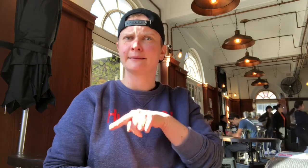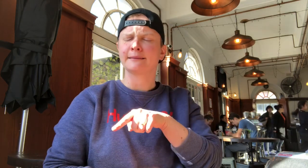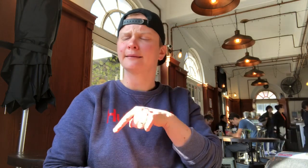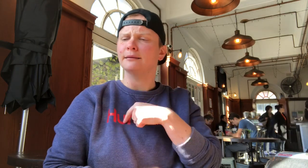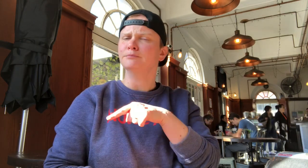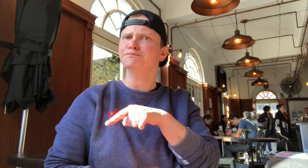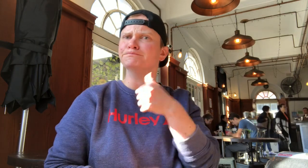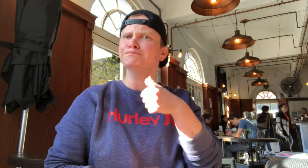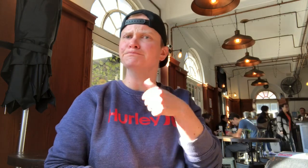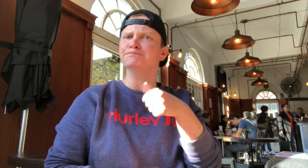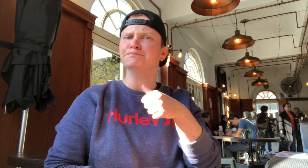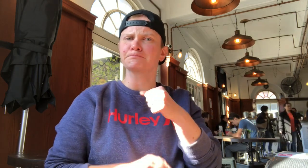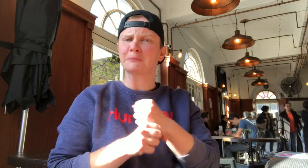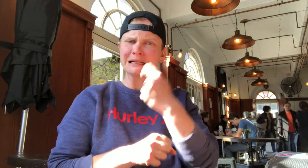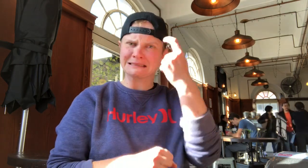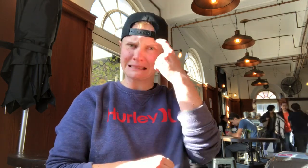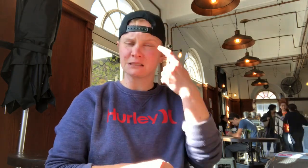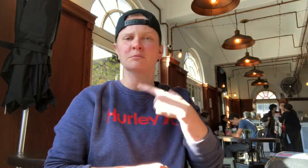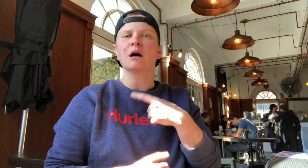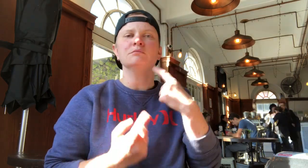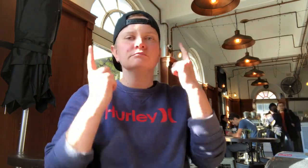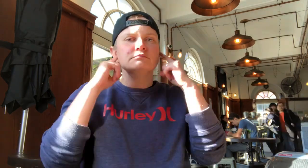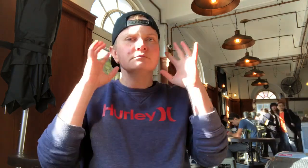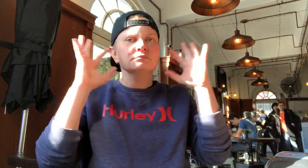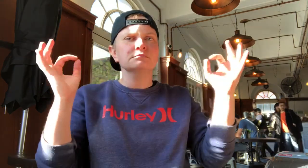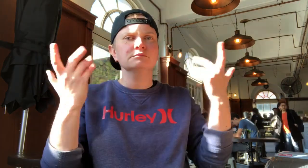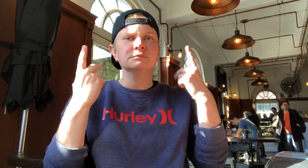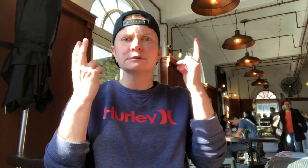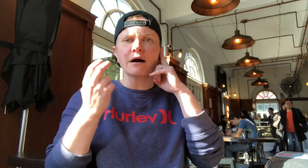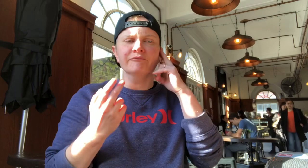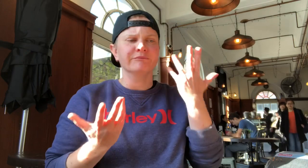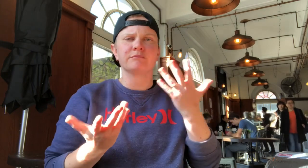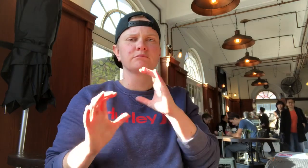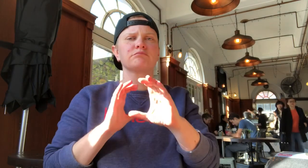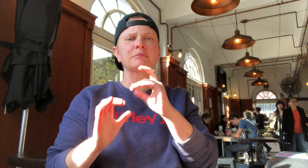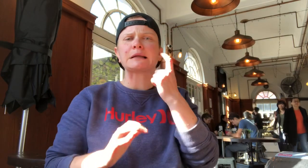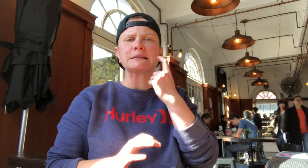It made a lot sense to me but because I'm Deaf, I wasn't able to communicate with them effectively